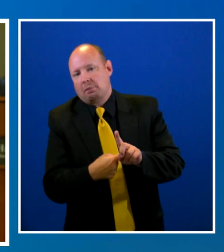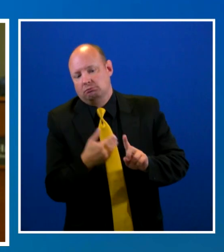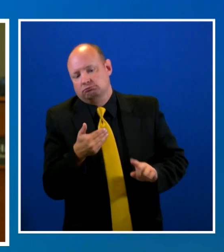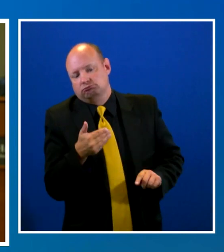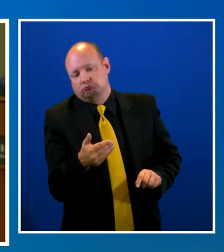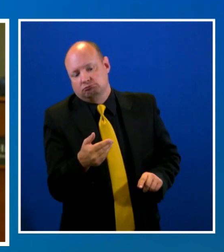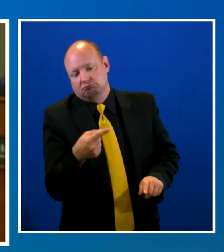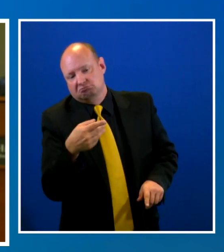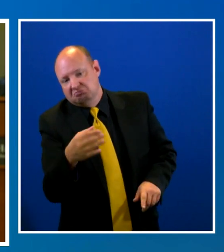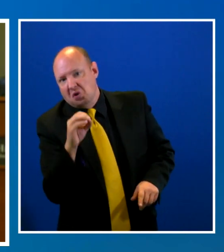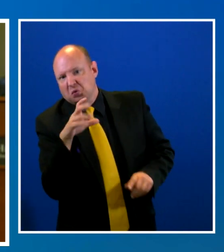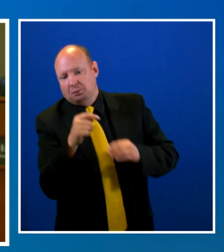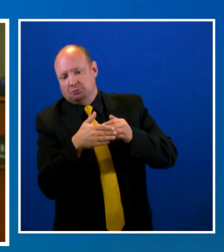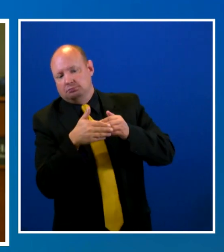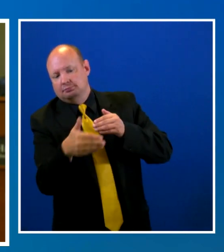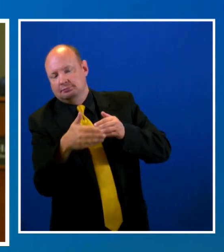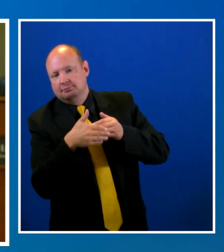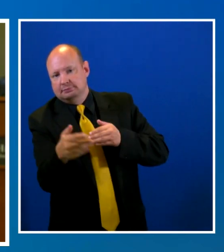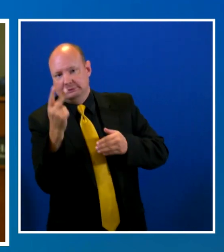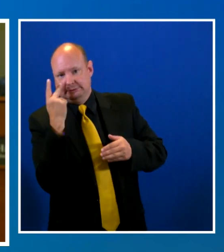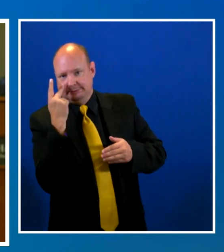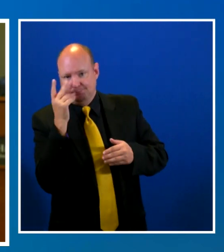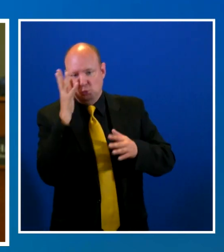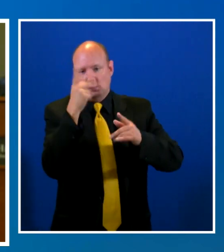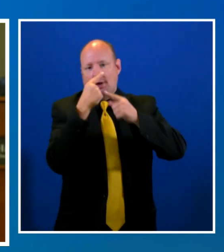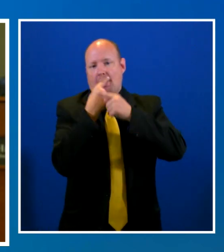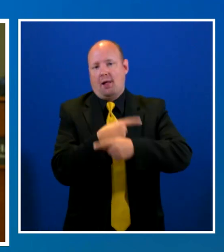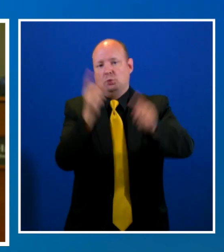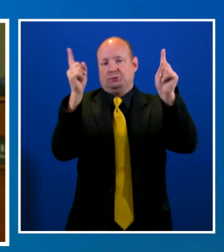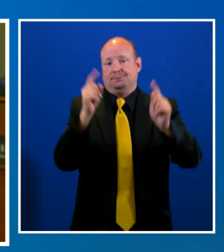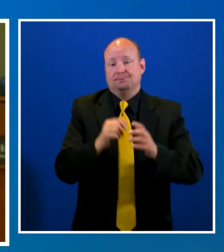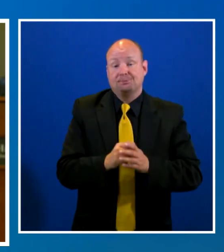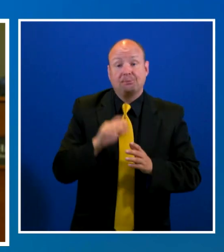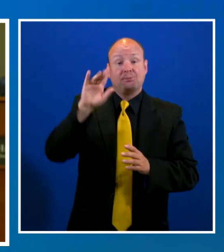This week, Governor Inslee also announced that mask's will once